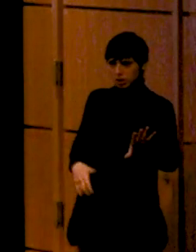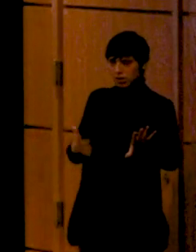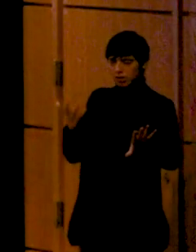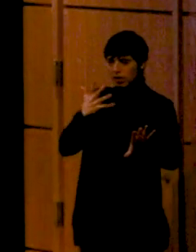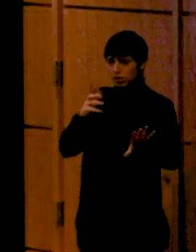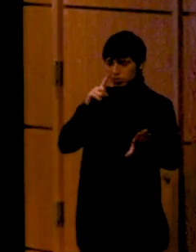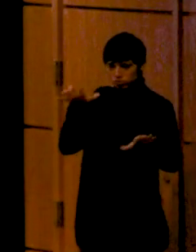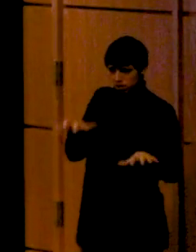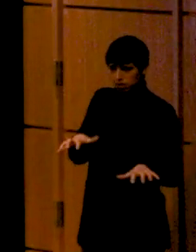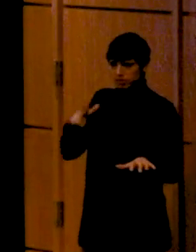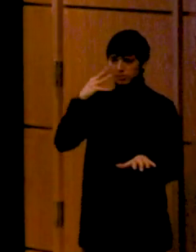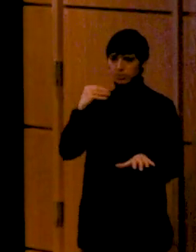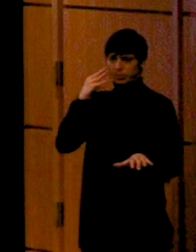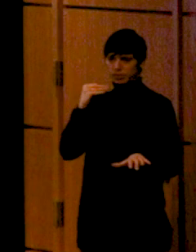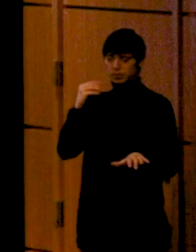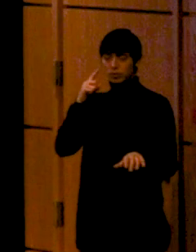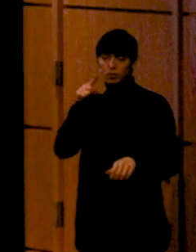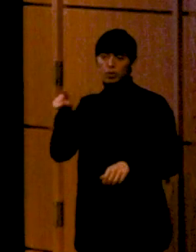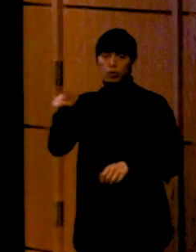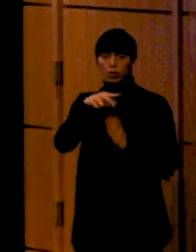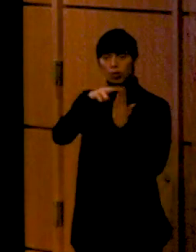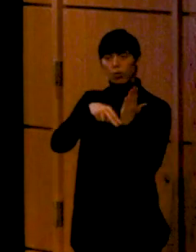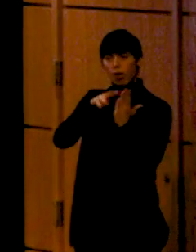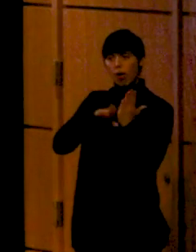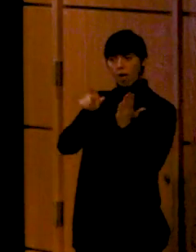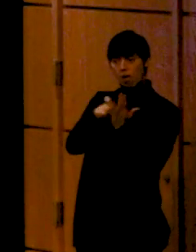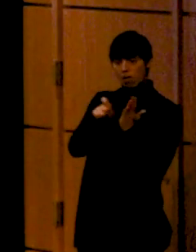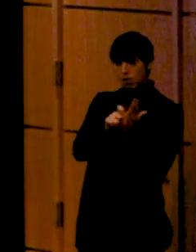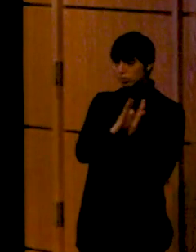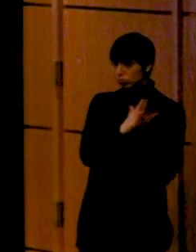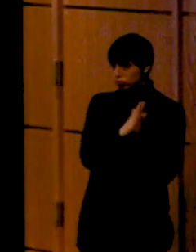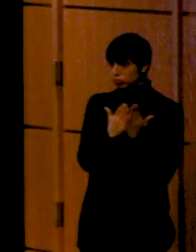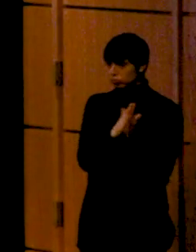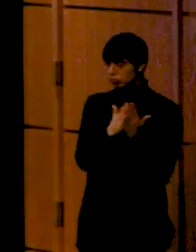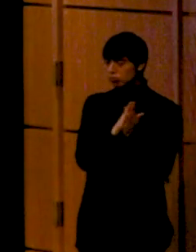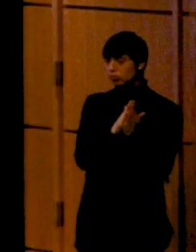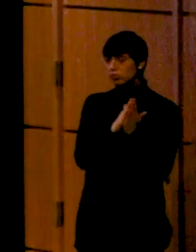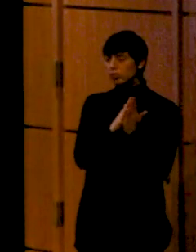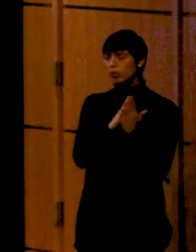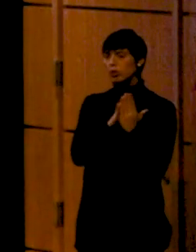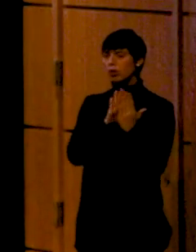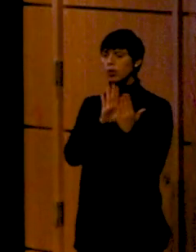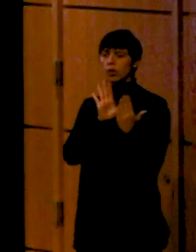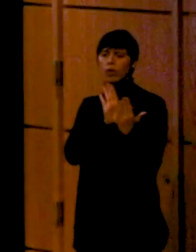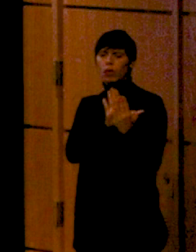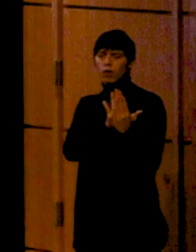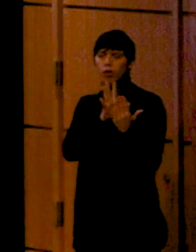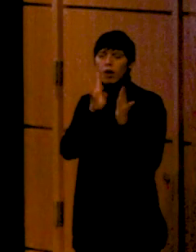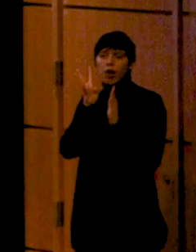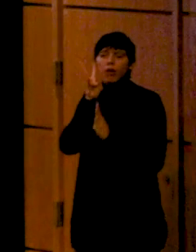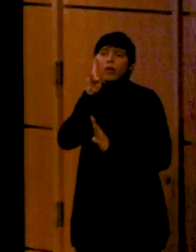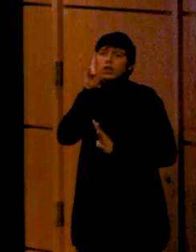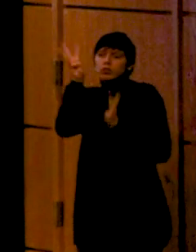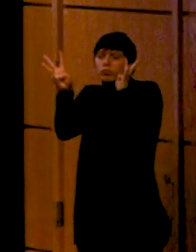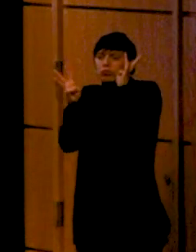And for those of you who know Le Guin's work, she has a fantastic imagination and it's directed